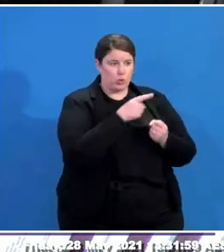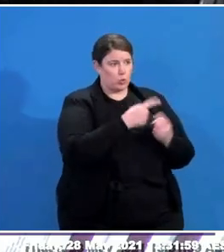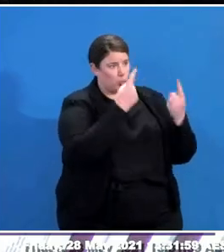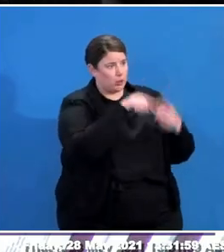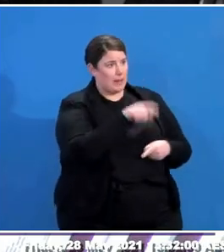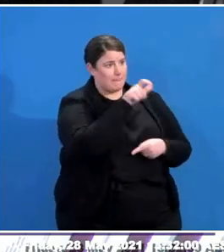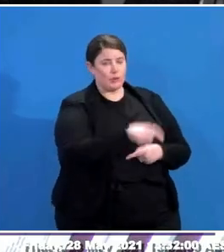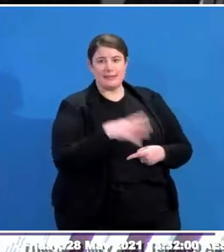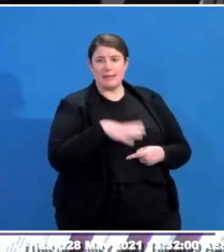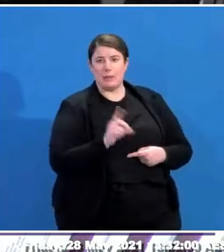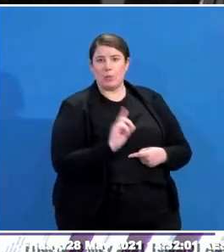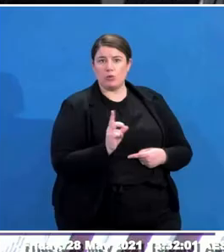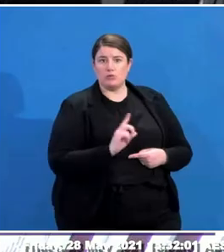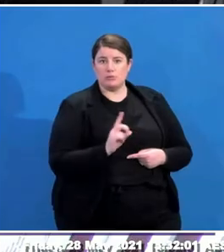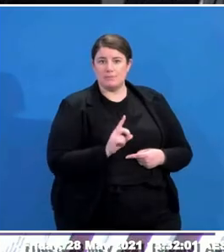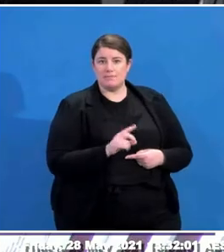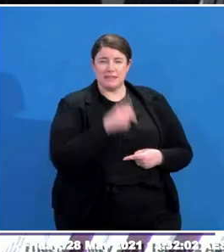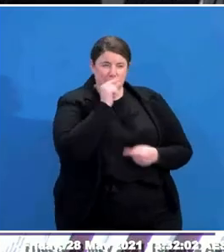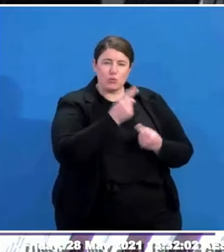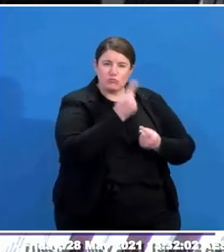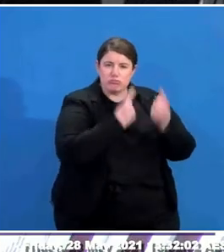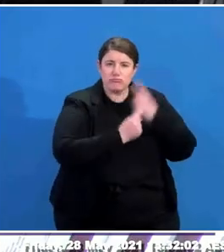At a very high level, can you tell the Royal Commission about